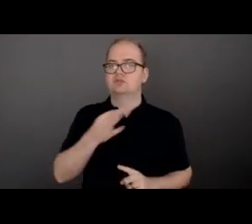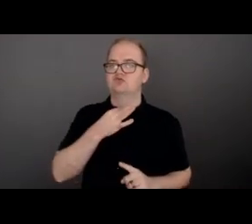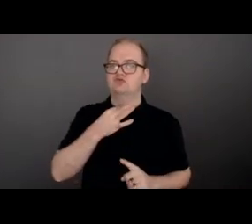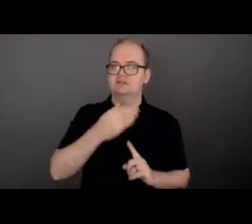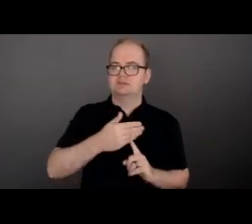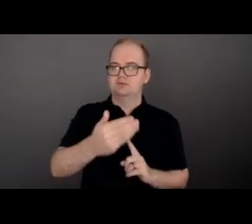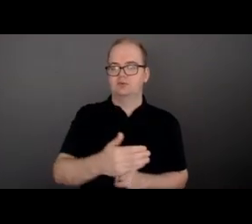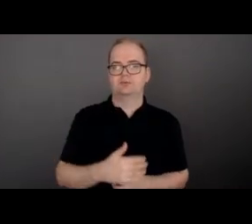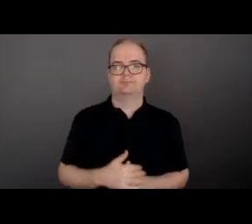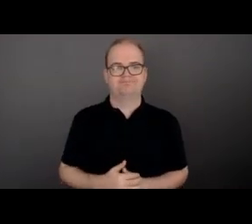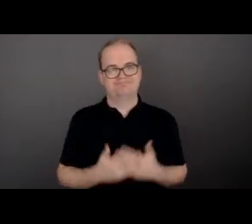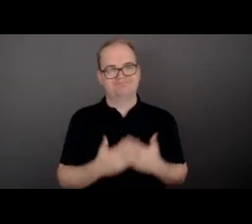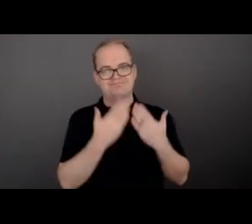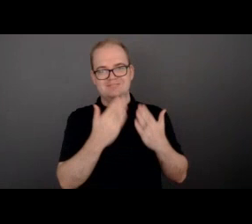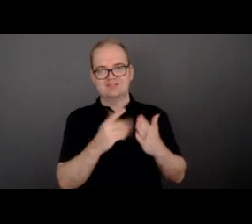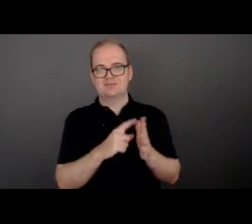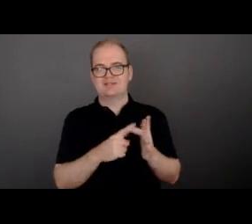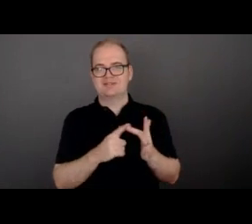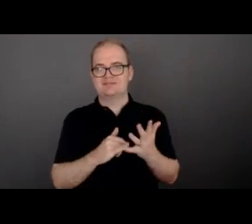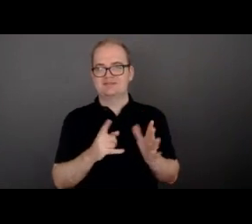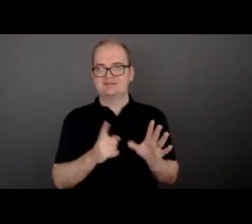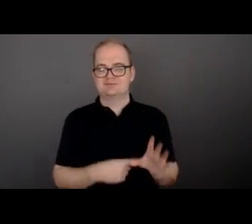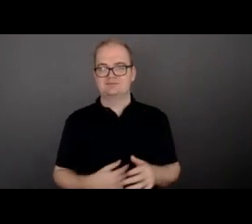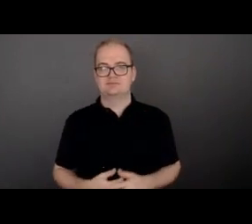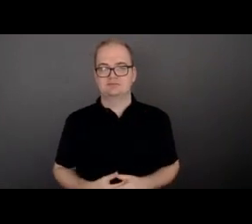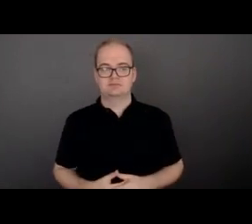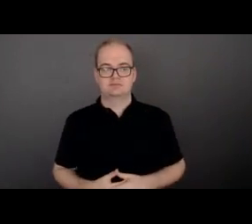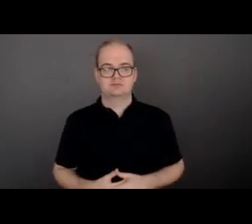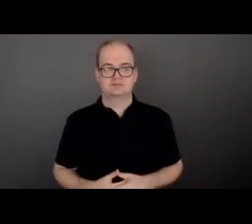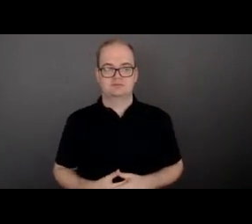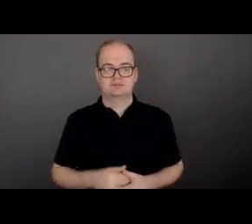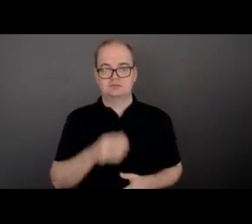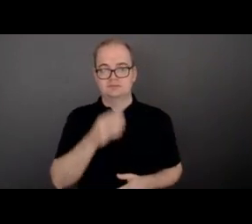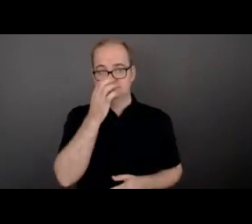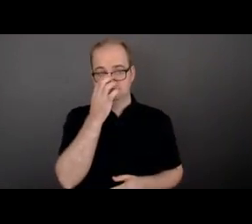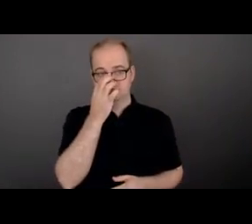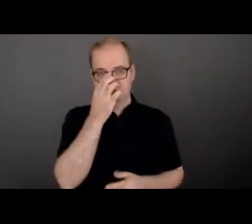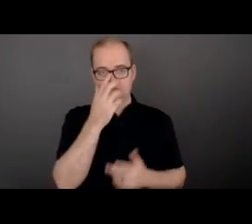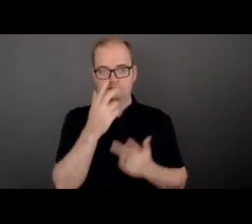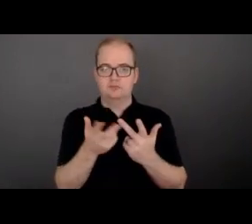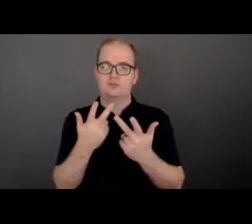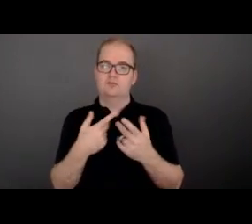And we've got another question about cross DVOs.